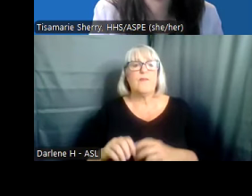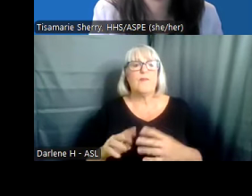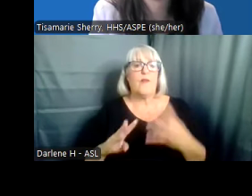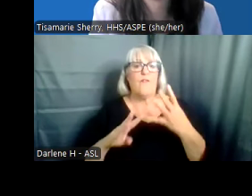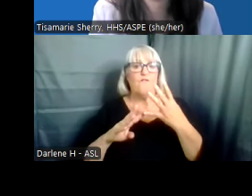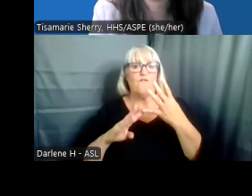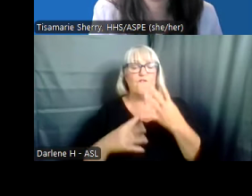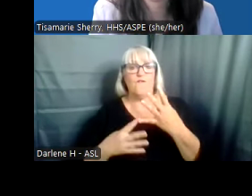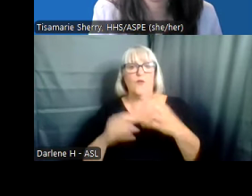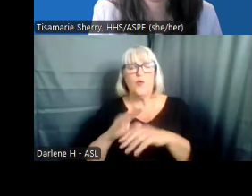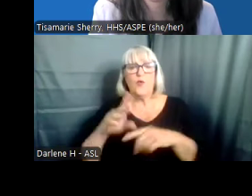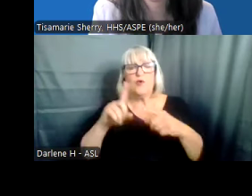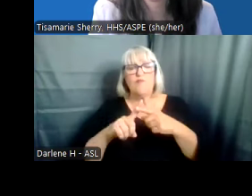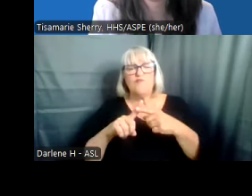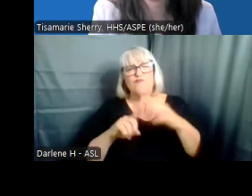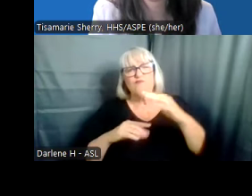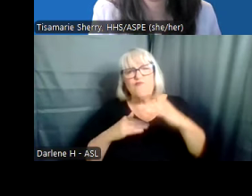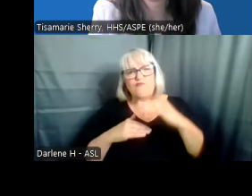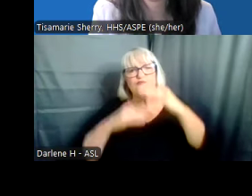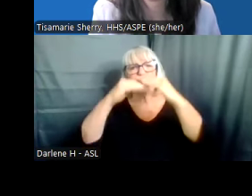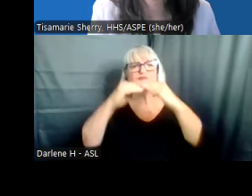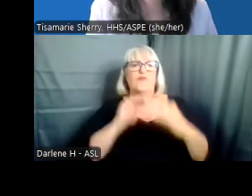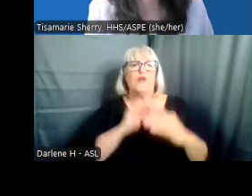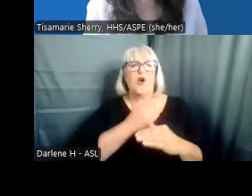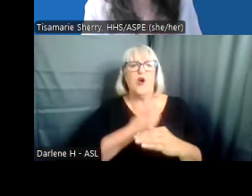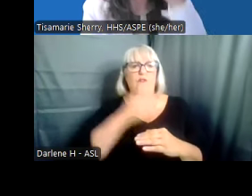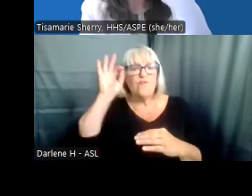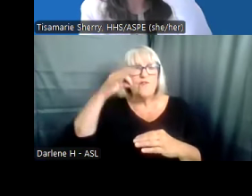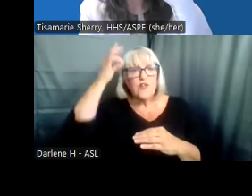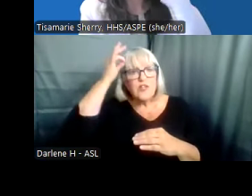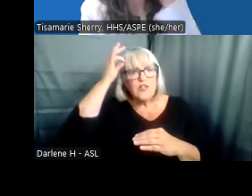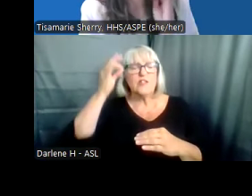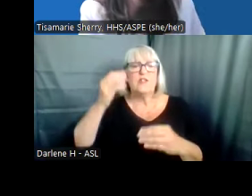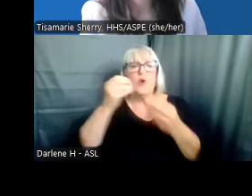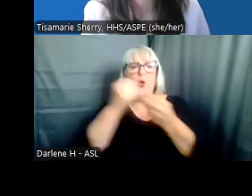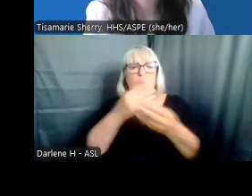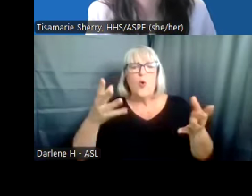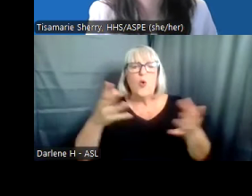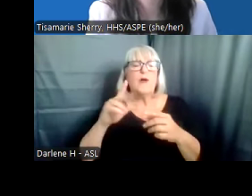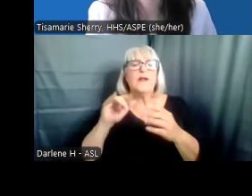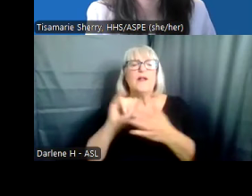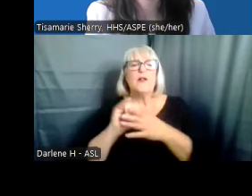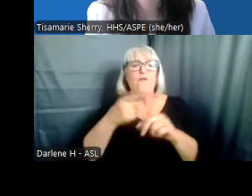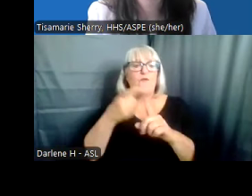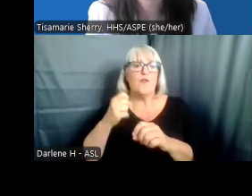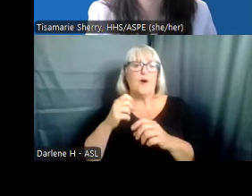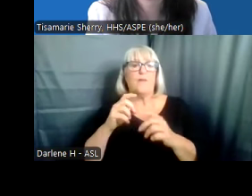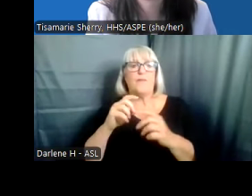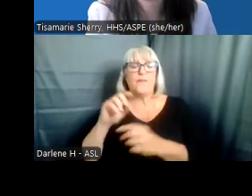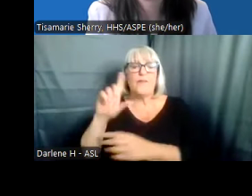maximize our existing federal data resources. Federal data, including that from the Bureau of Labor Statistics and the US Census Bureau,